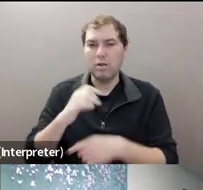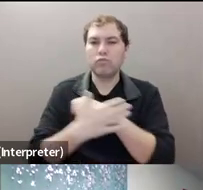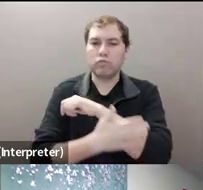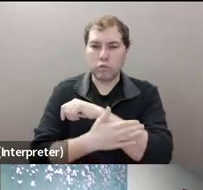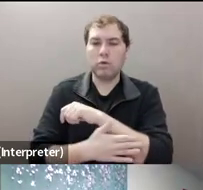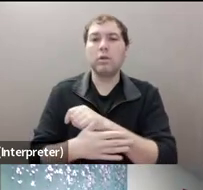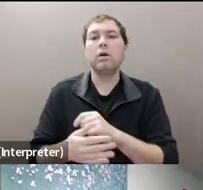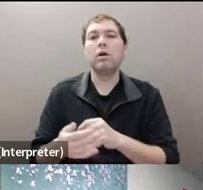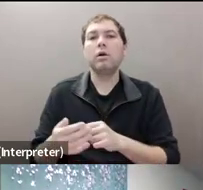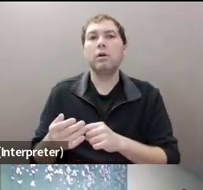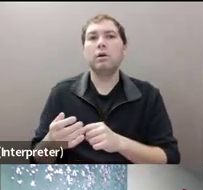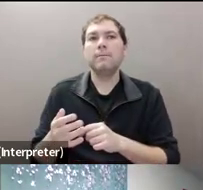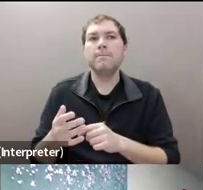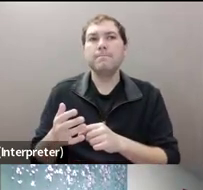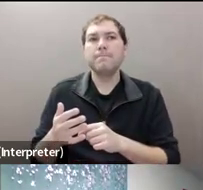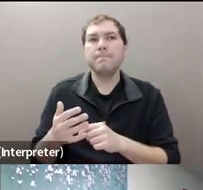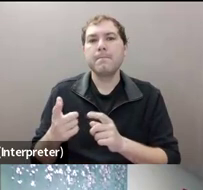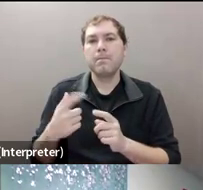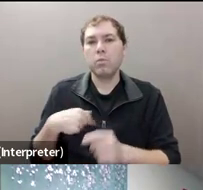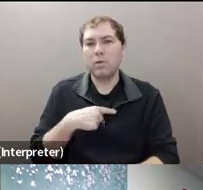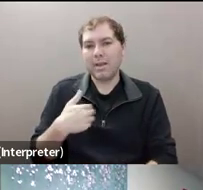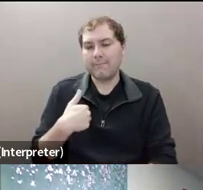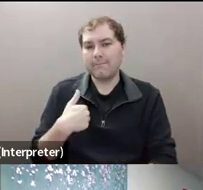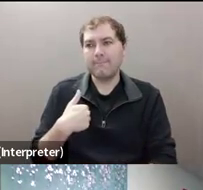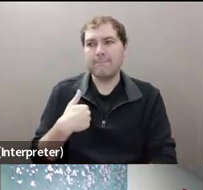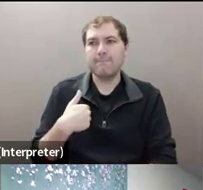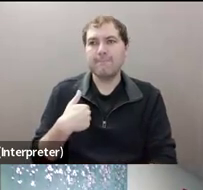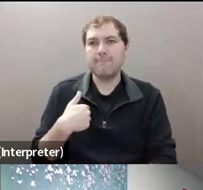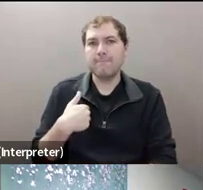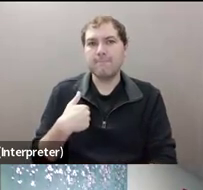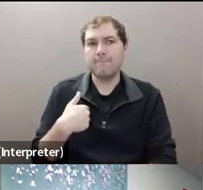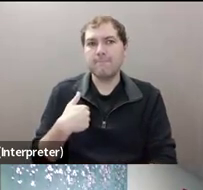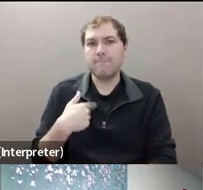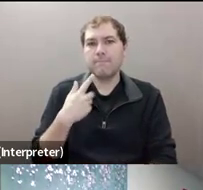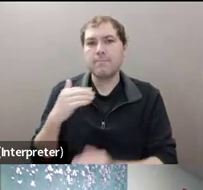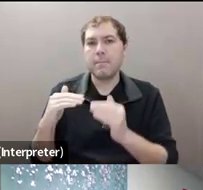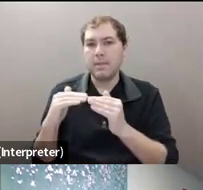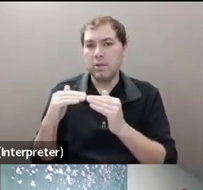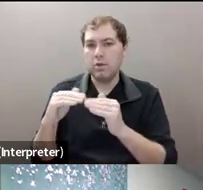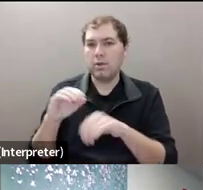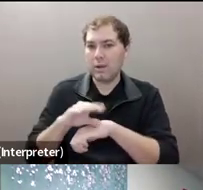17036717673: erm we we had a TELEPHONE_USER: Counselling TELEPHONE_USER: group and